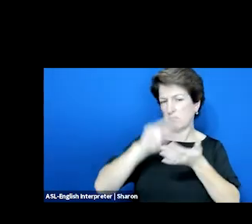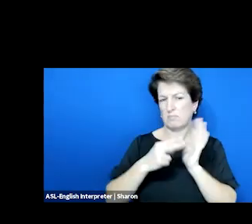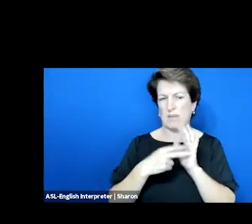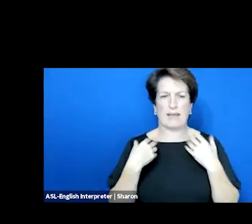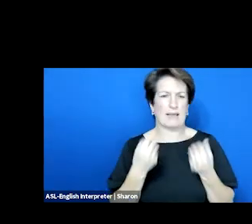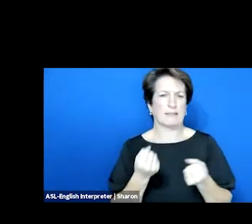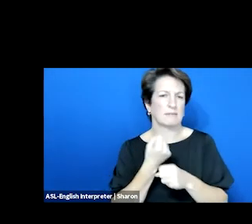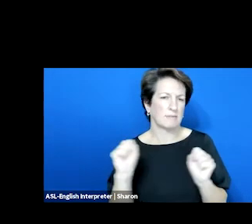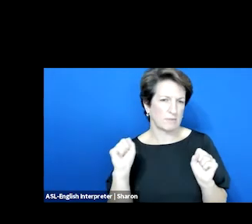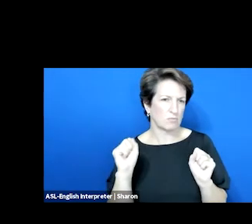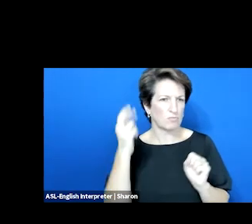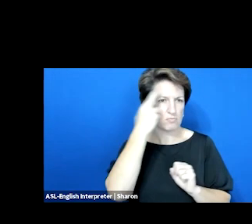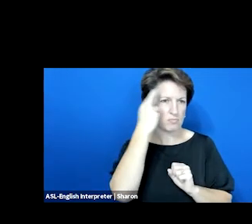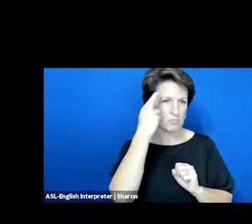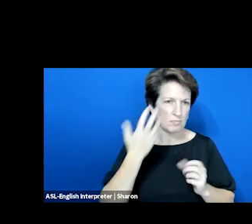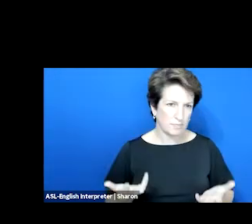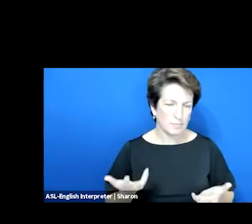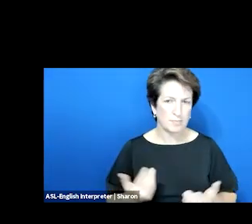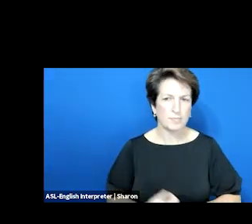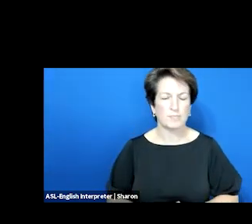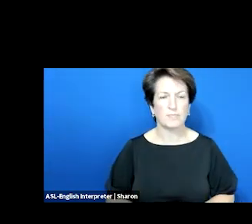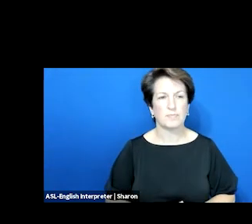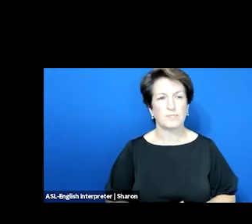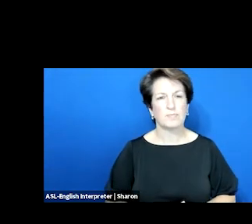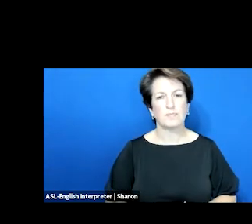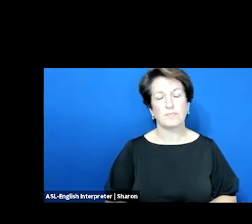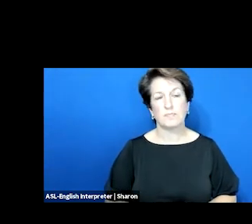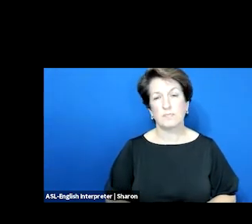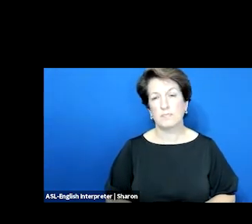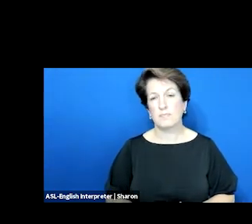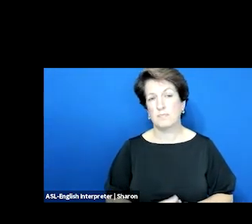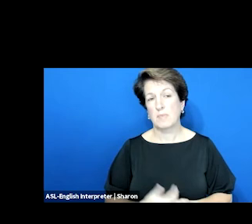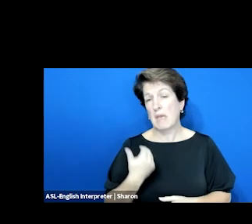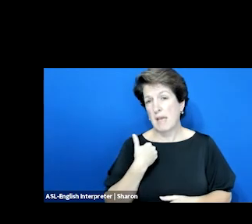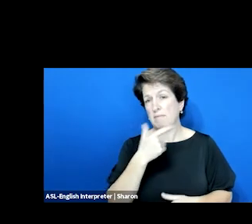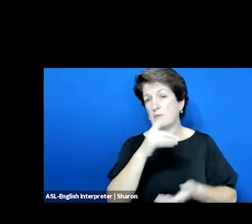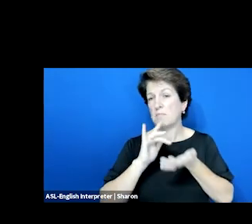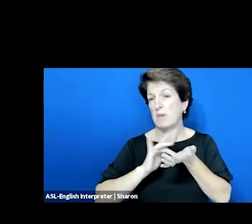area they can only go into indoors, making a retail